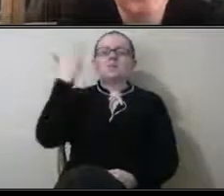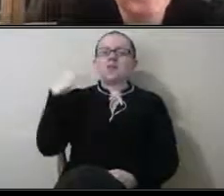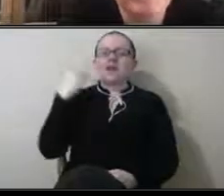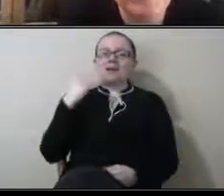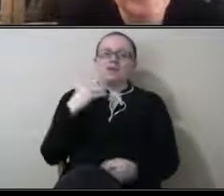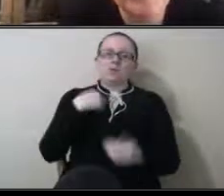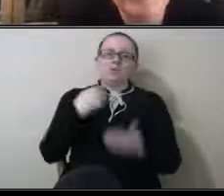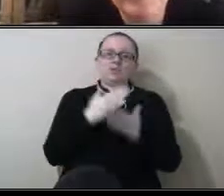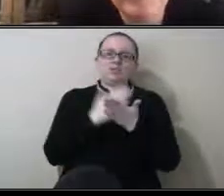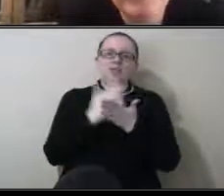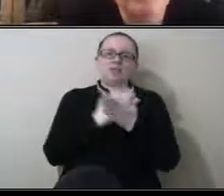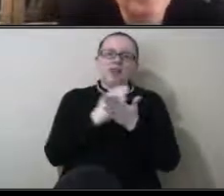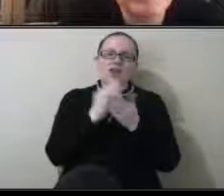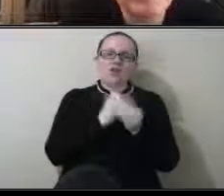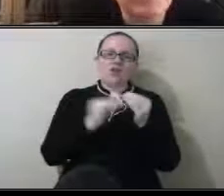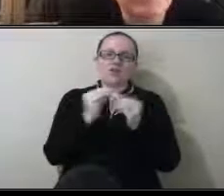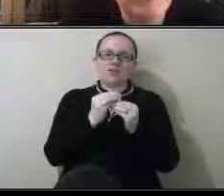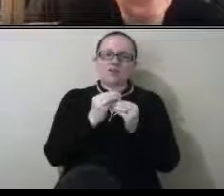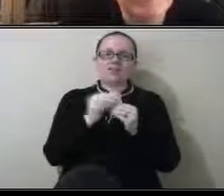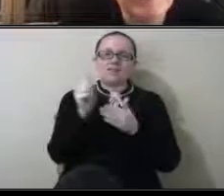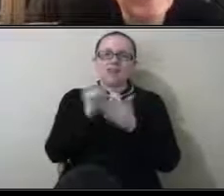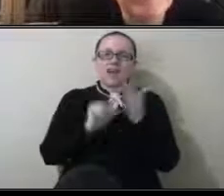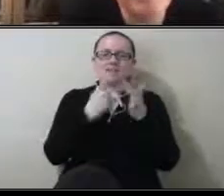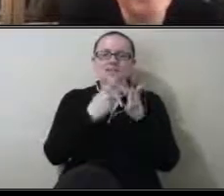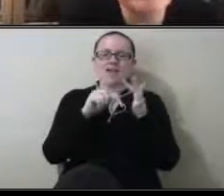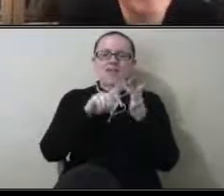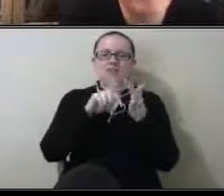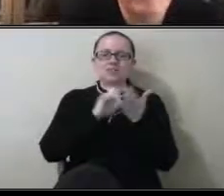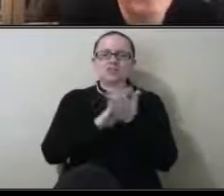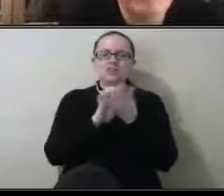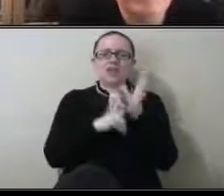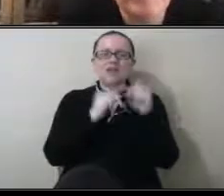the arts exchange it was always nice to pop up to level five and see thomas um